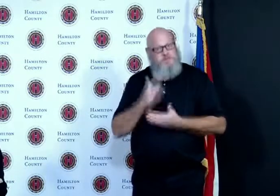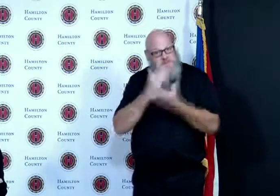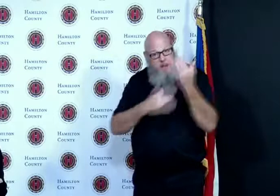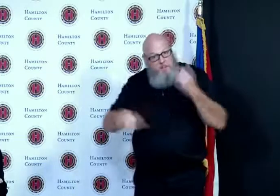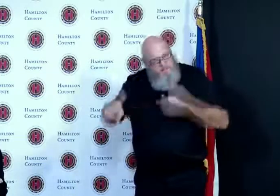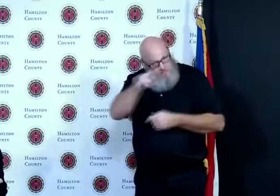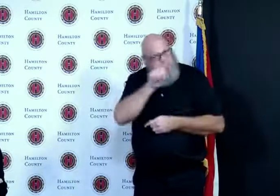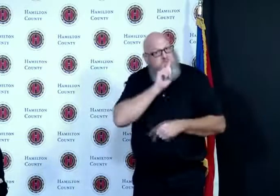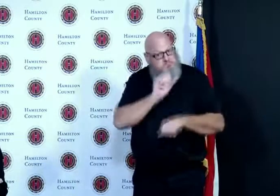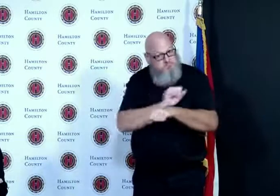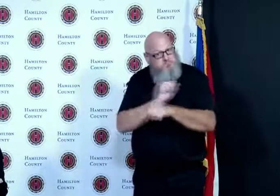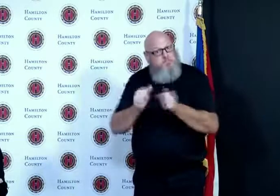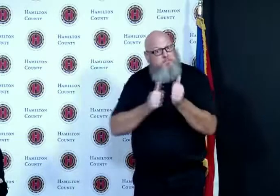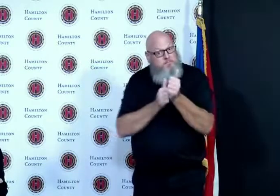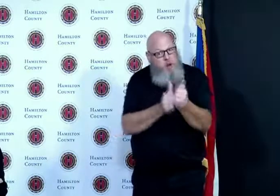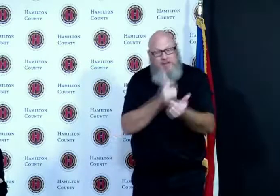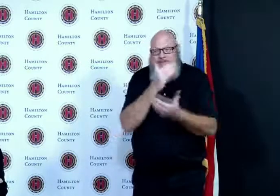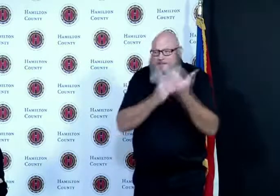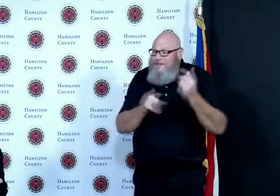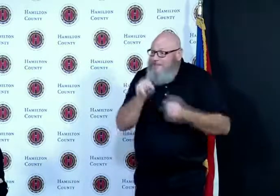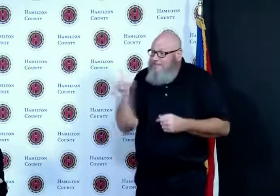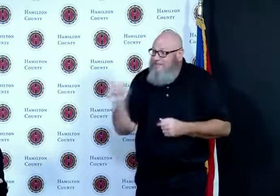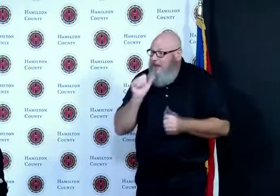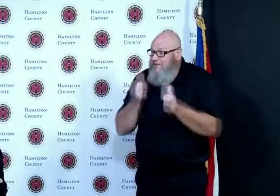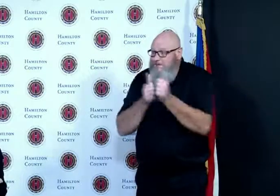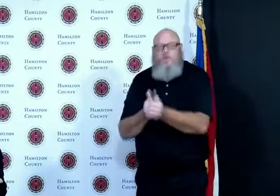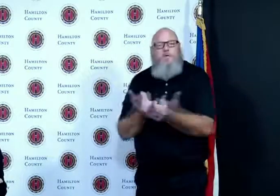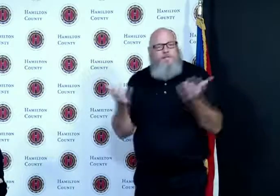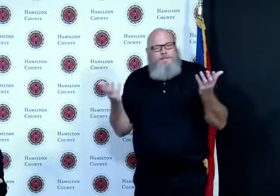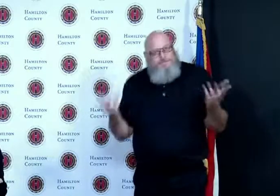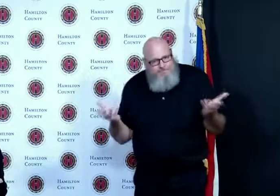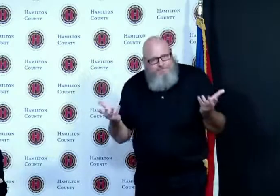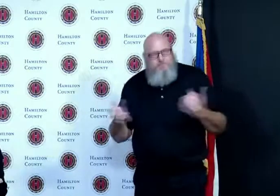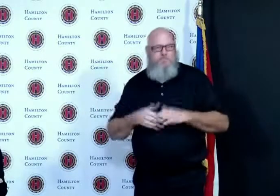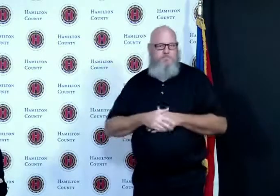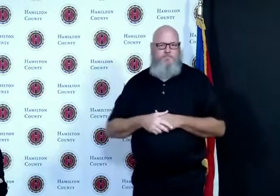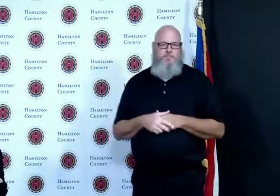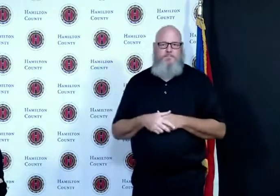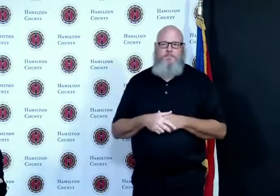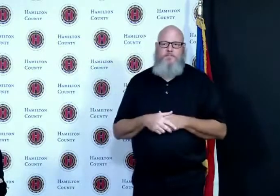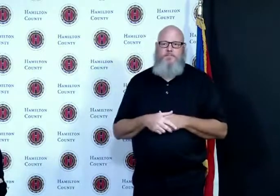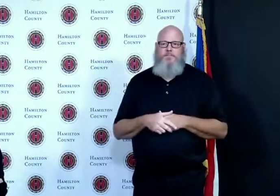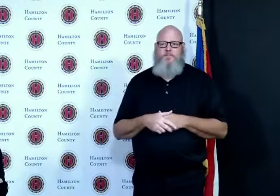together in small groups and homes I've heard a number of anecdotal stories related to that